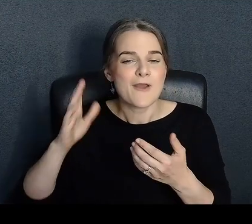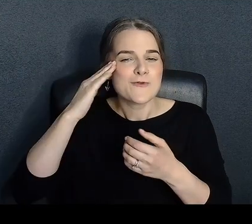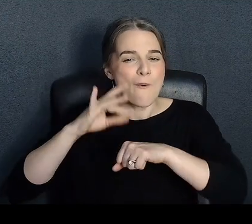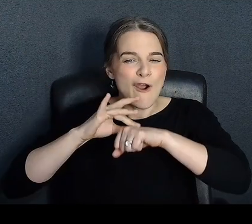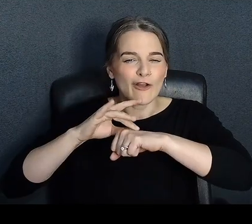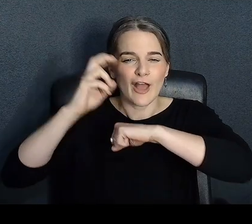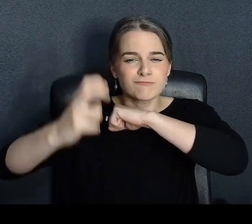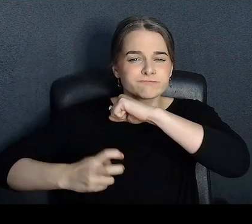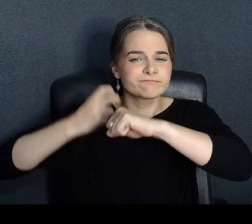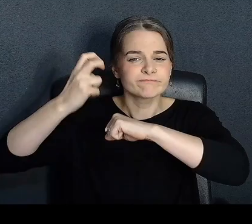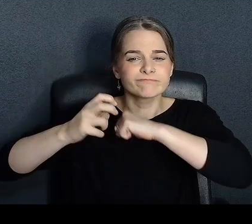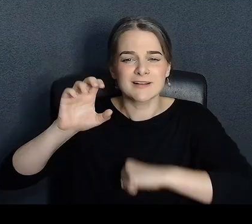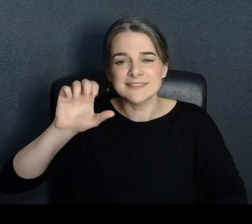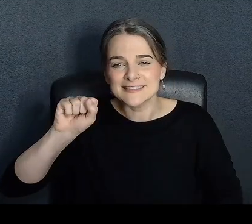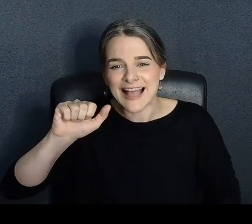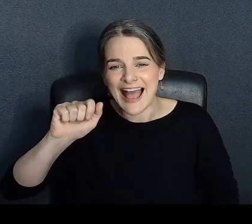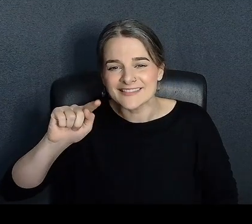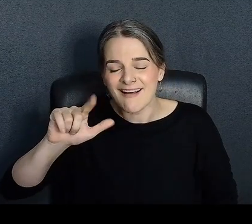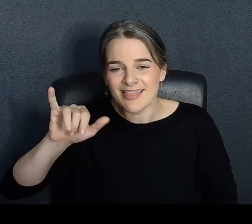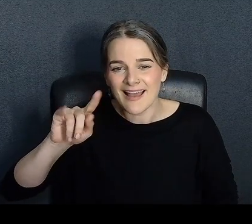for telephone lines.